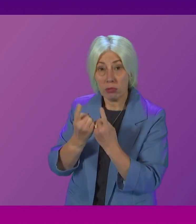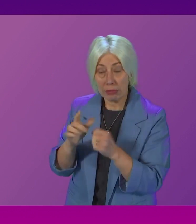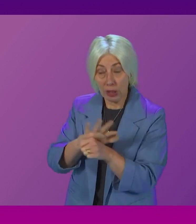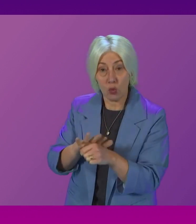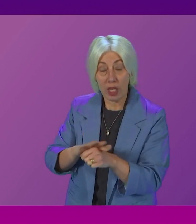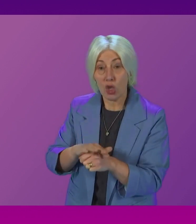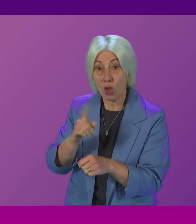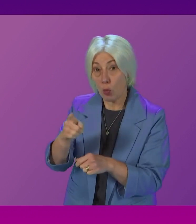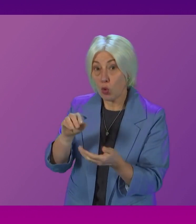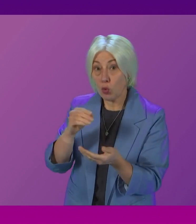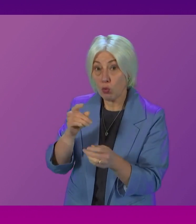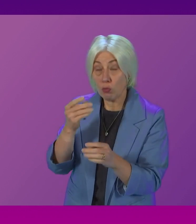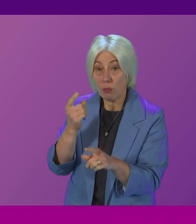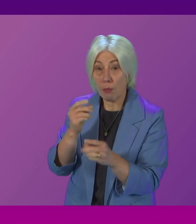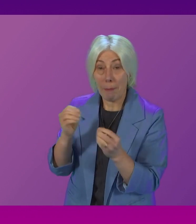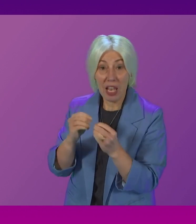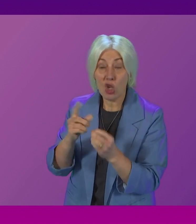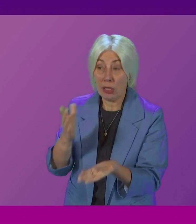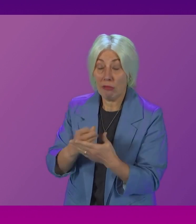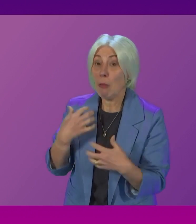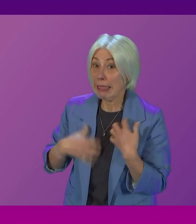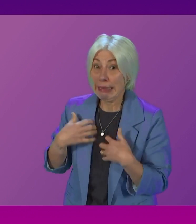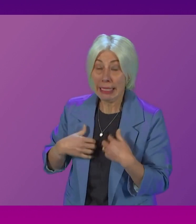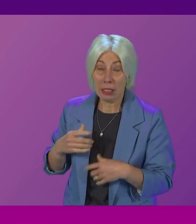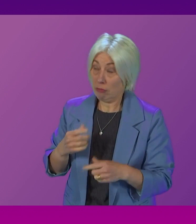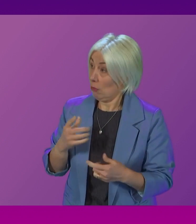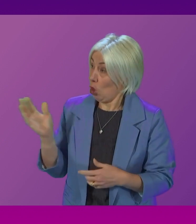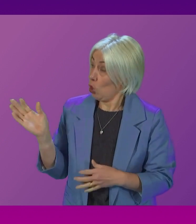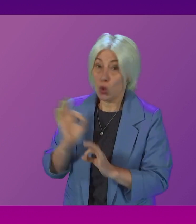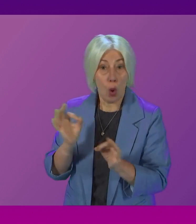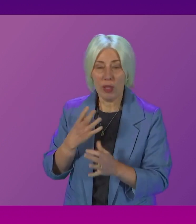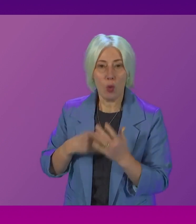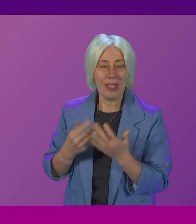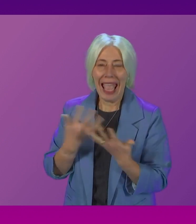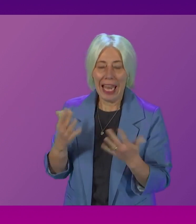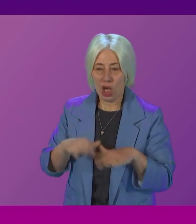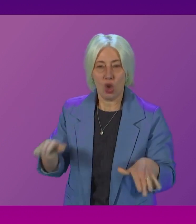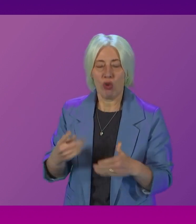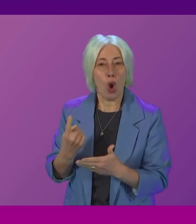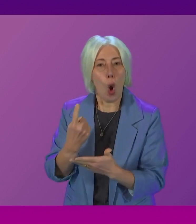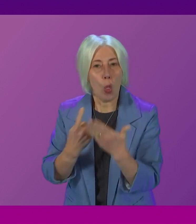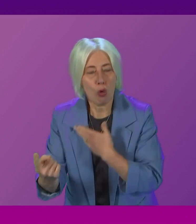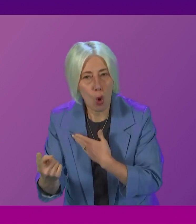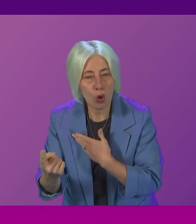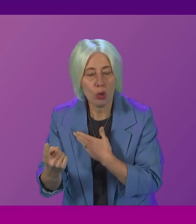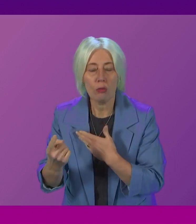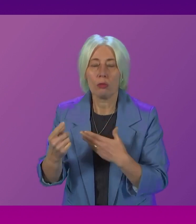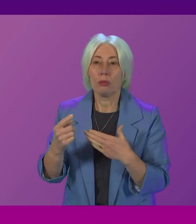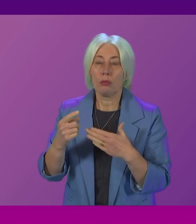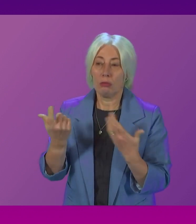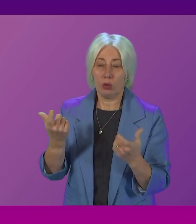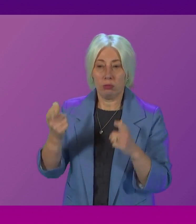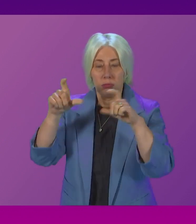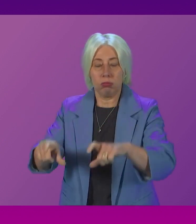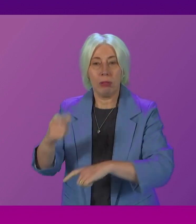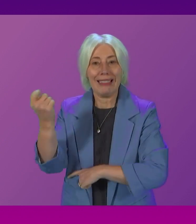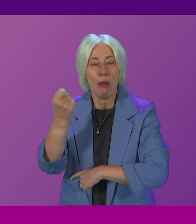I would be very keen to look at that. None of us wants any children to be in temporary hotel or bed